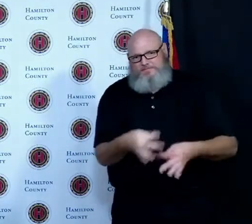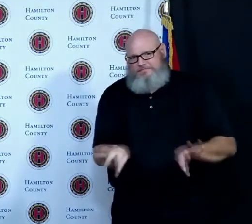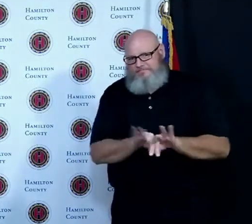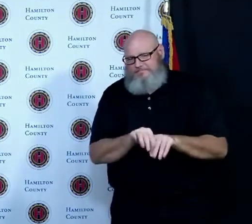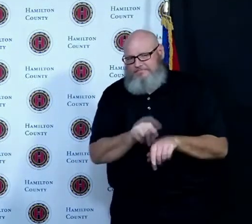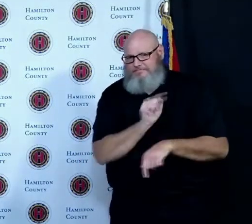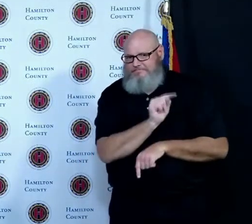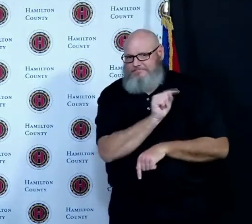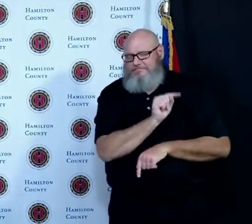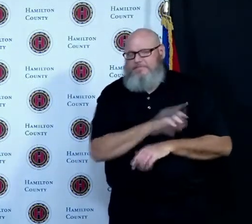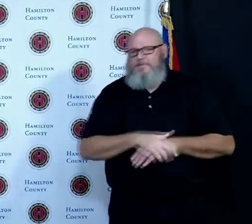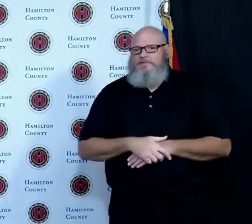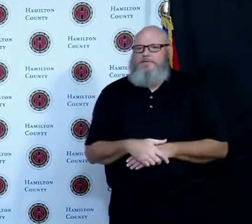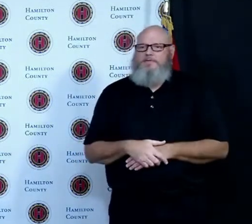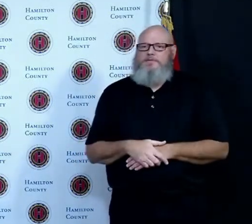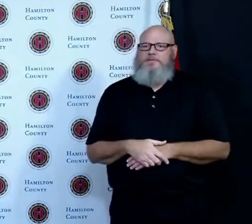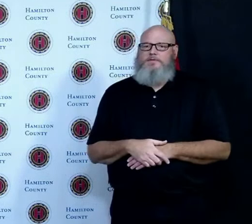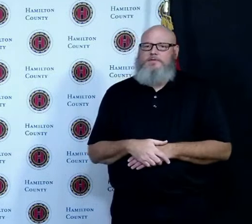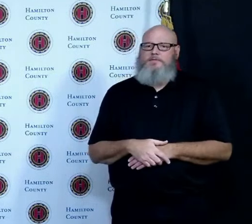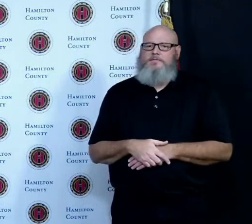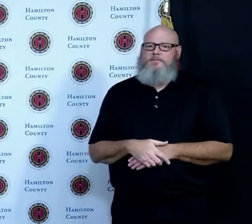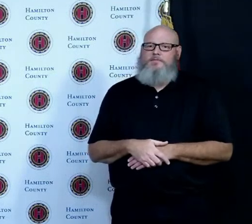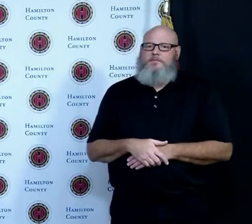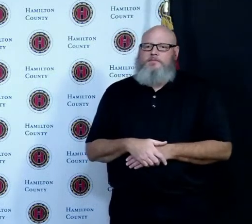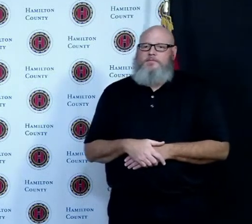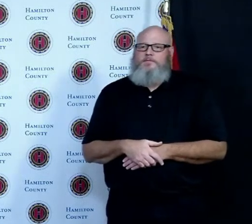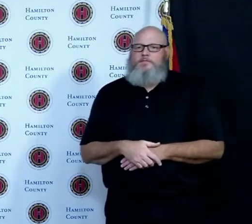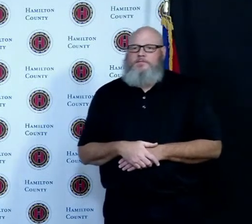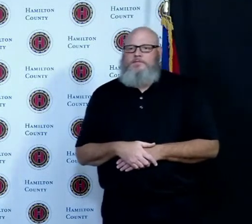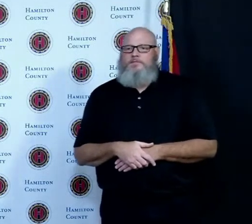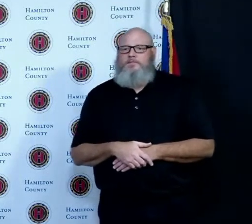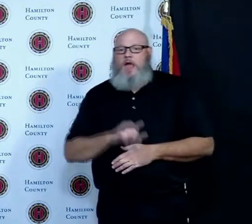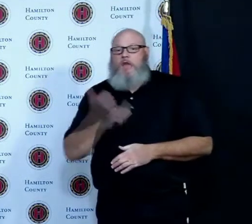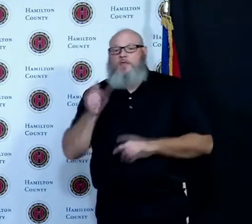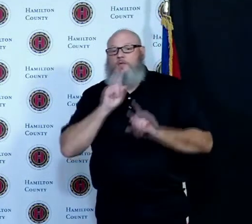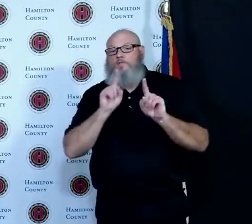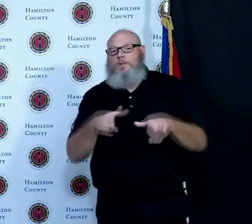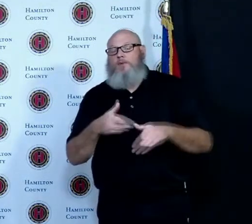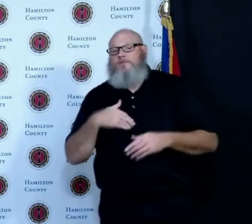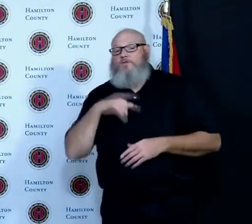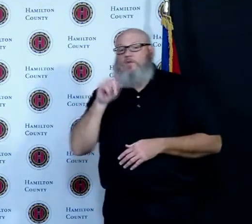citizens who want to know where the vaccine venues will be you talked about you don't want to get